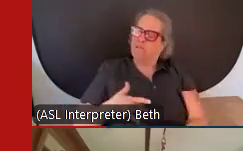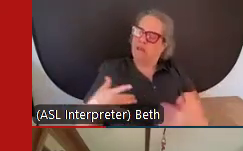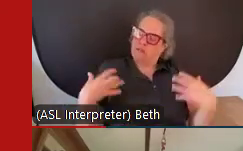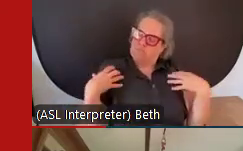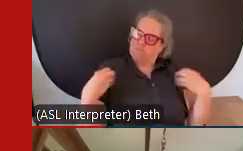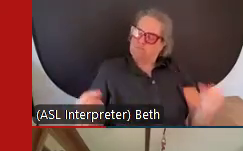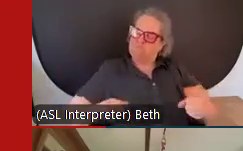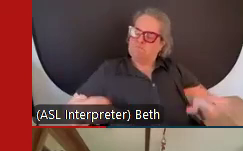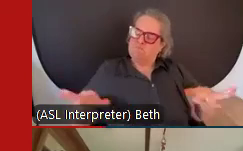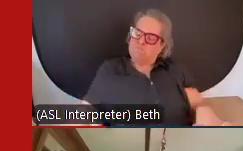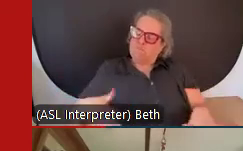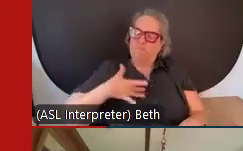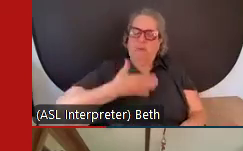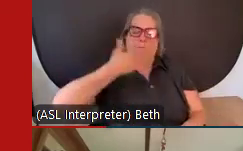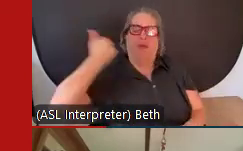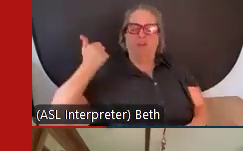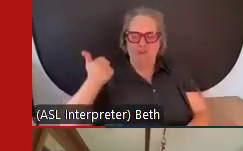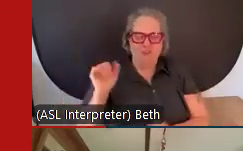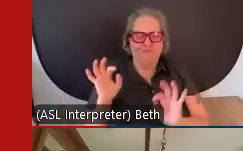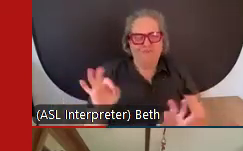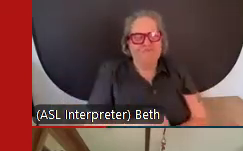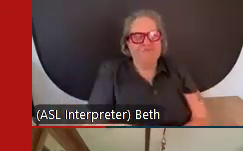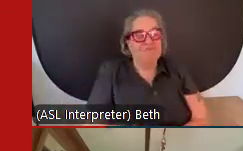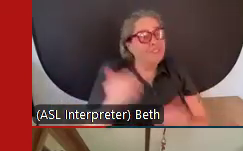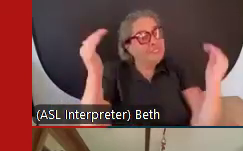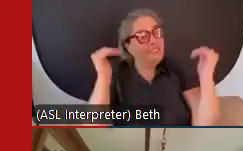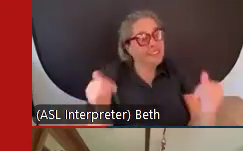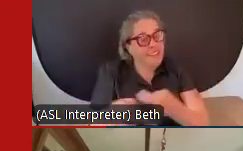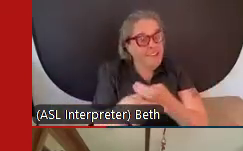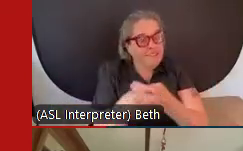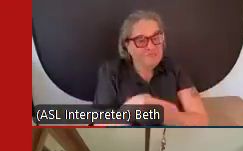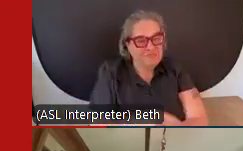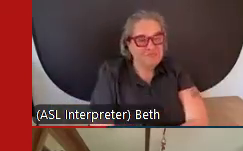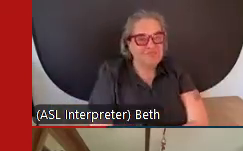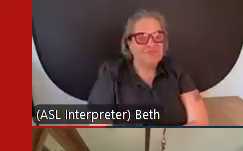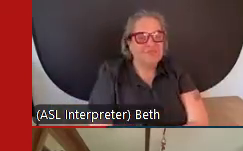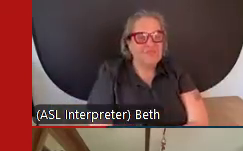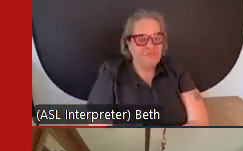Next slide, please.